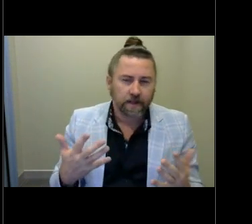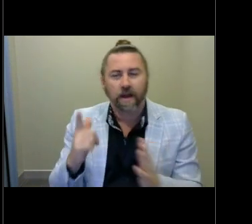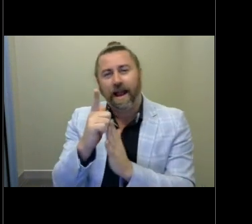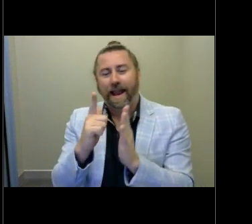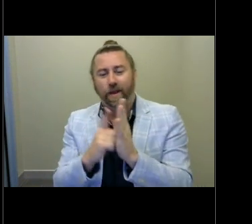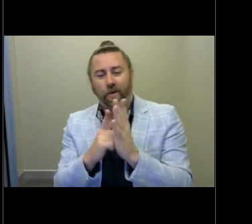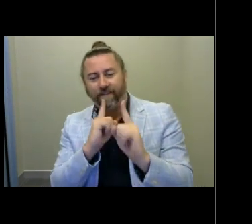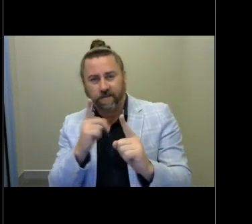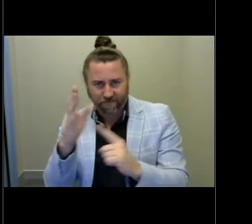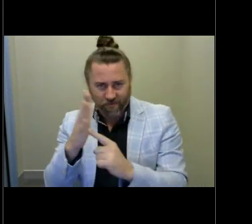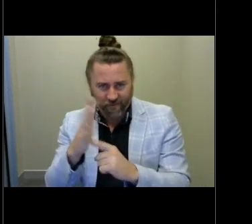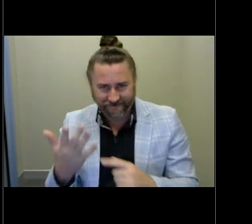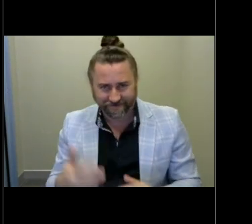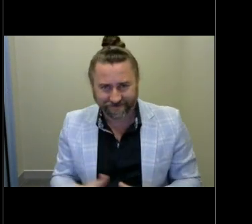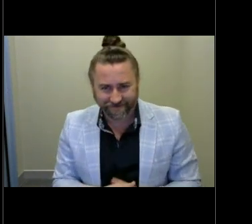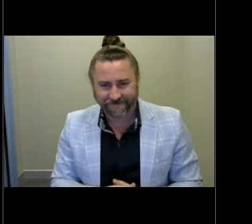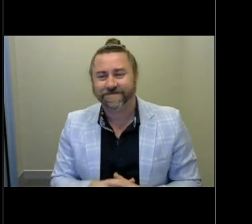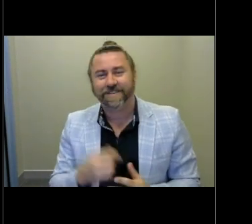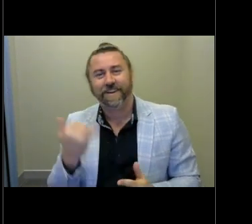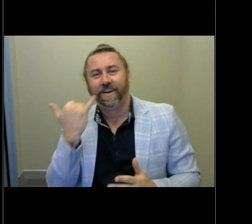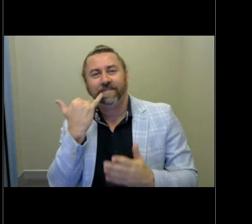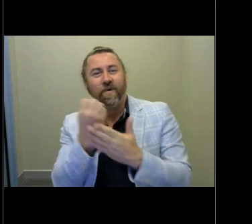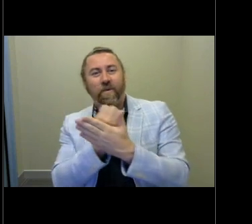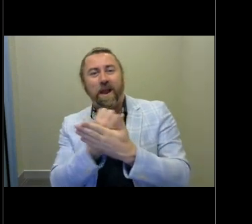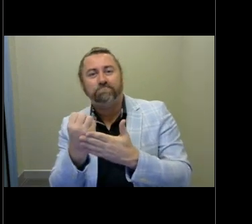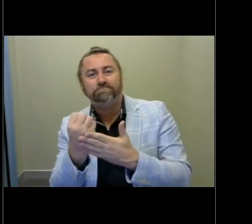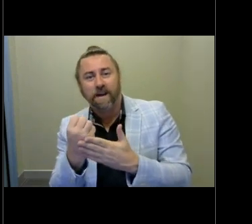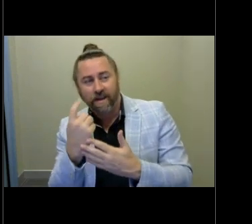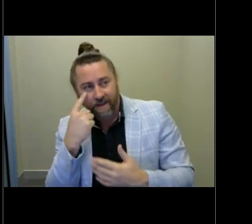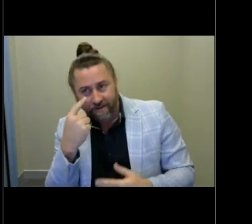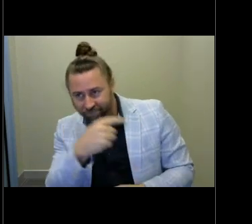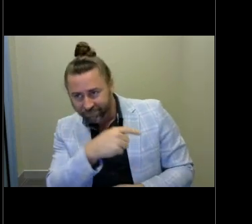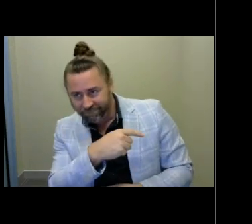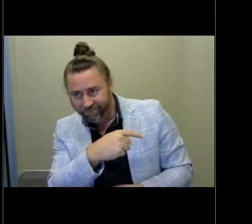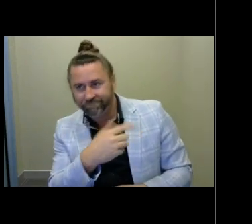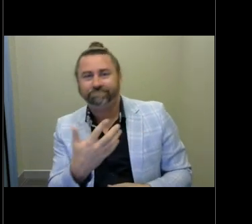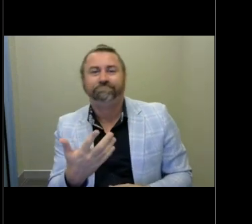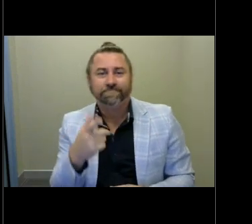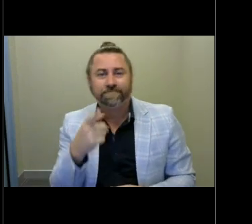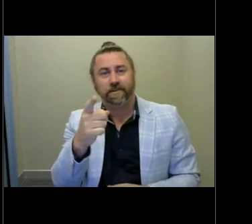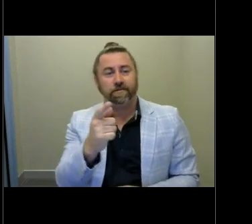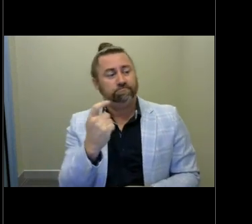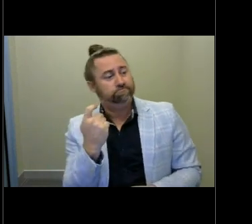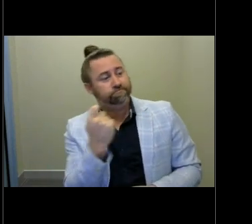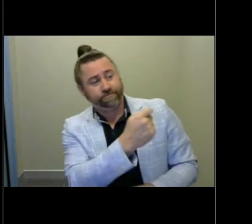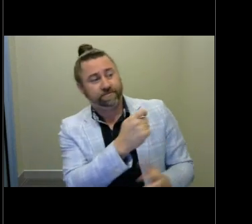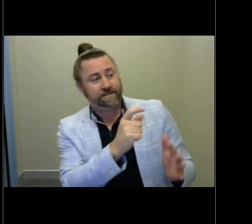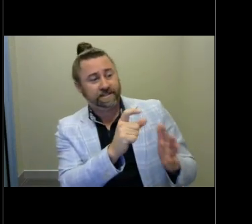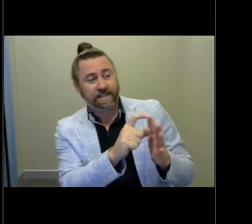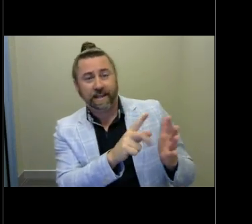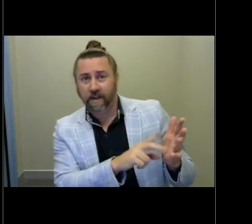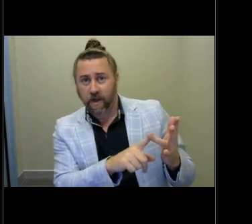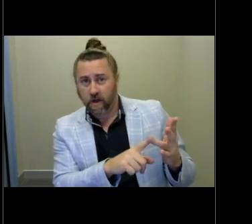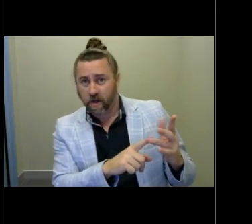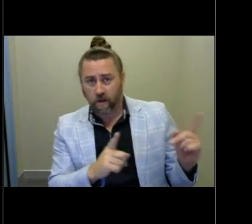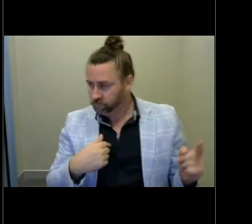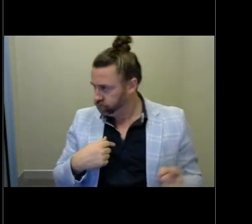That's our call centre number. So if someone has been served with a DVO, super important for them to get advice.